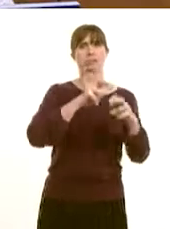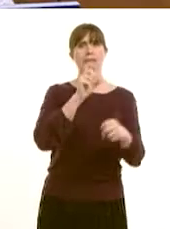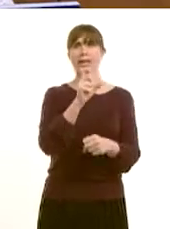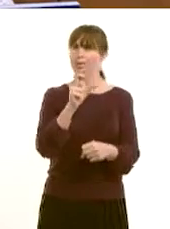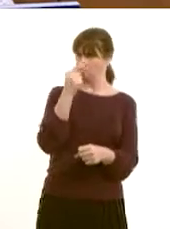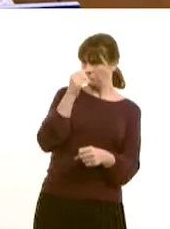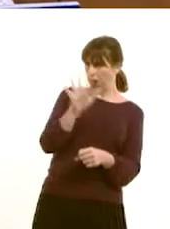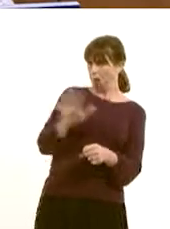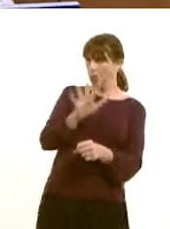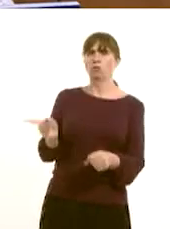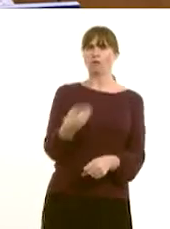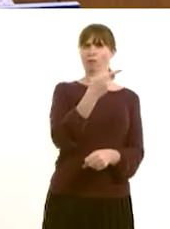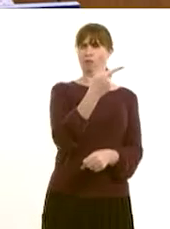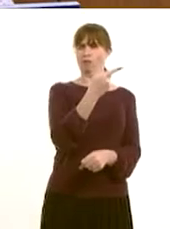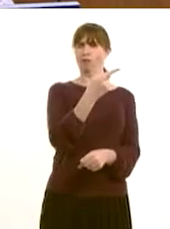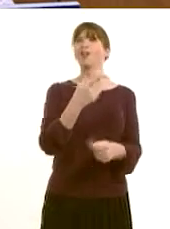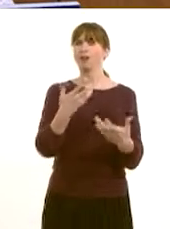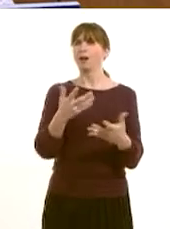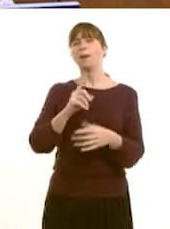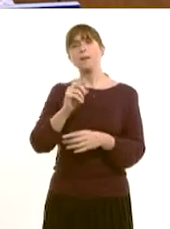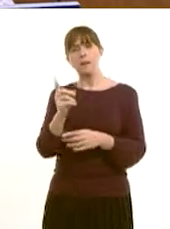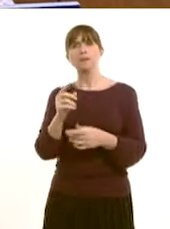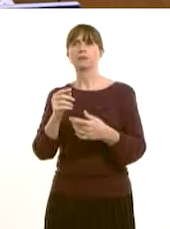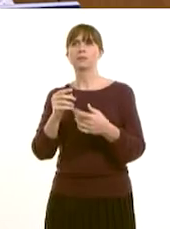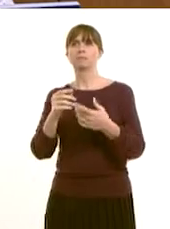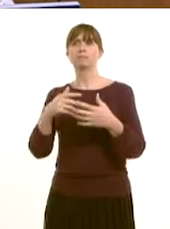For the vast majority of people, of course, that isnít the case, but the referral is made anyway.